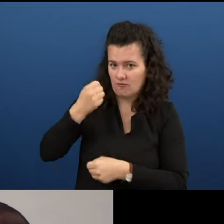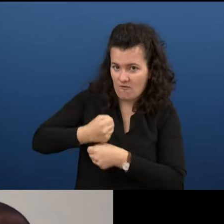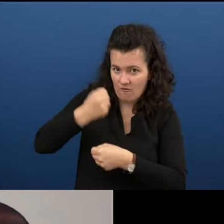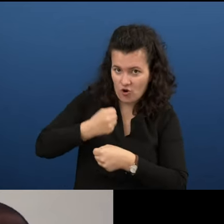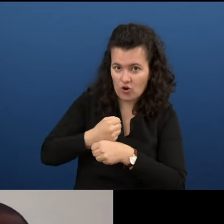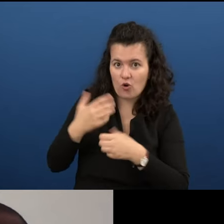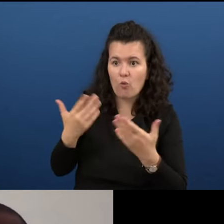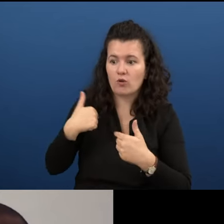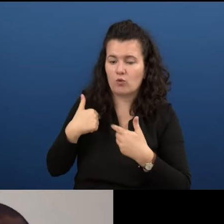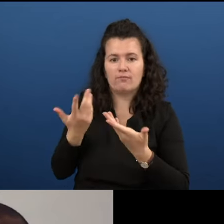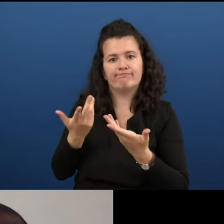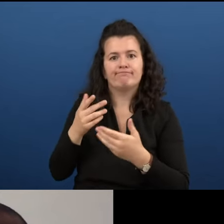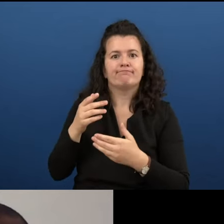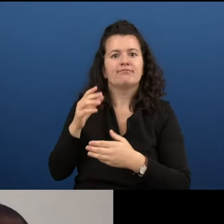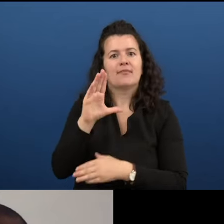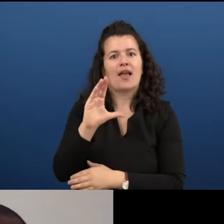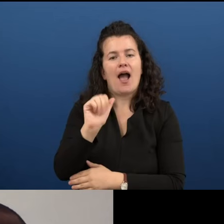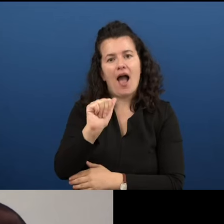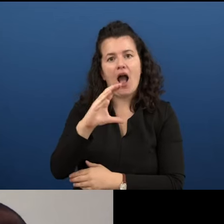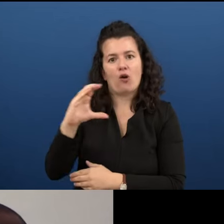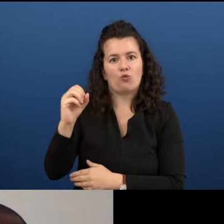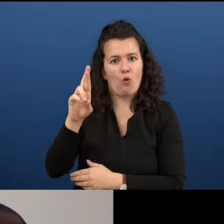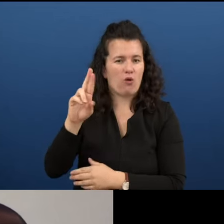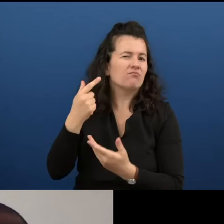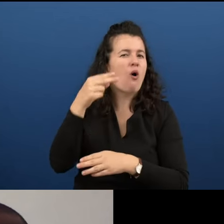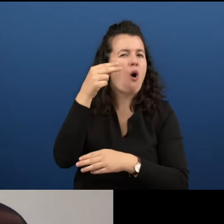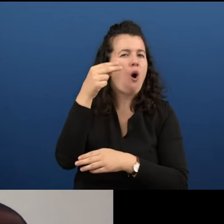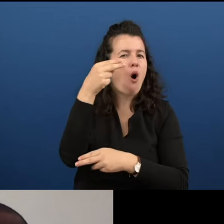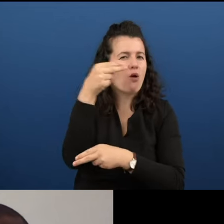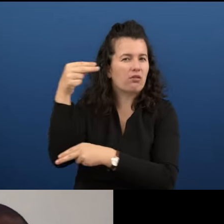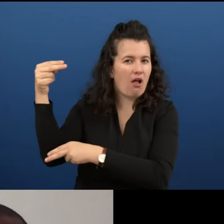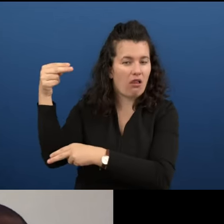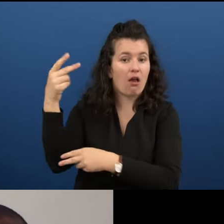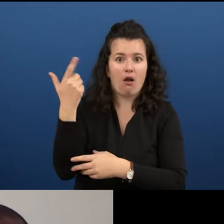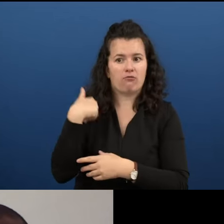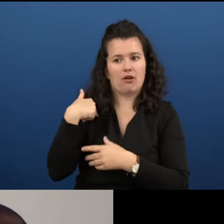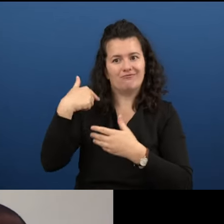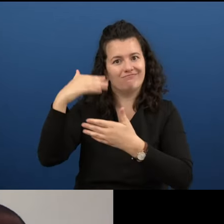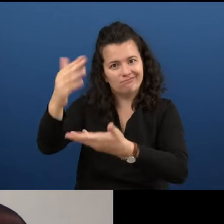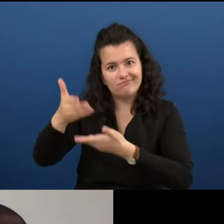What kind of job you can find in a hotel, how people will treat you in our hotel, and